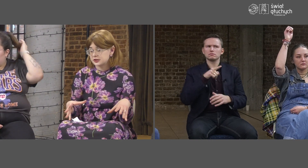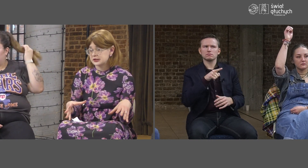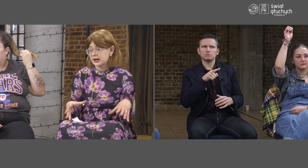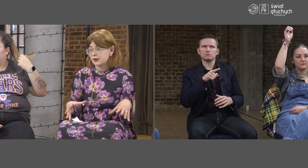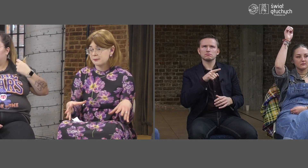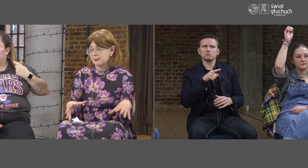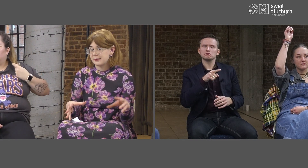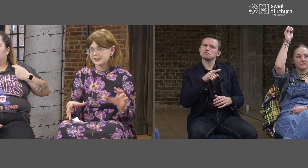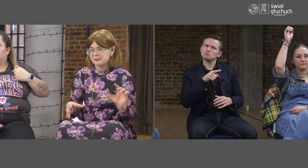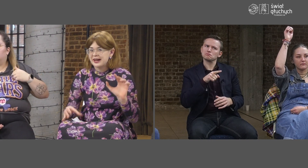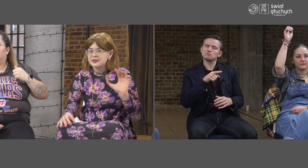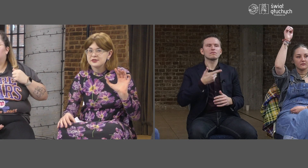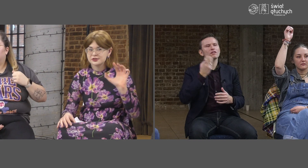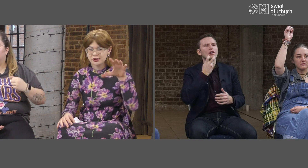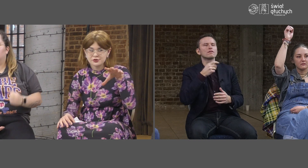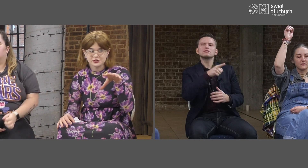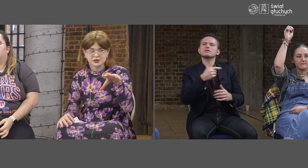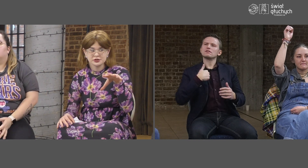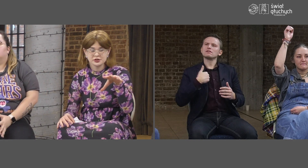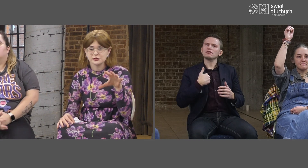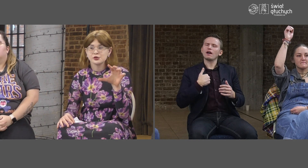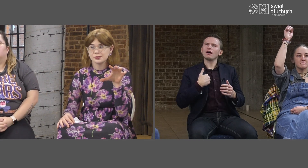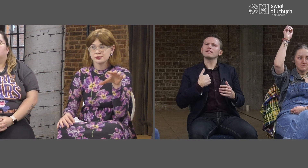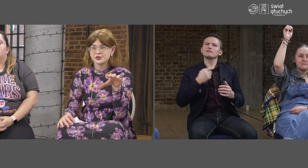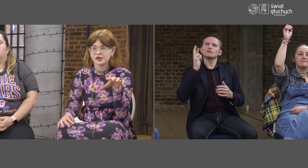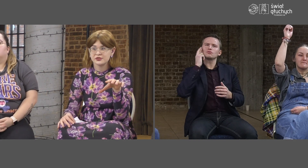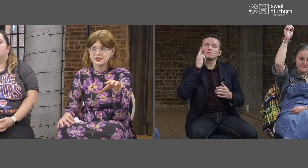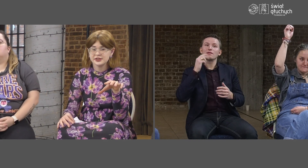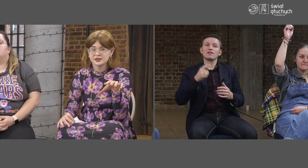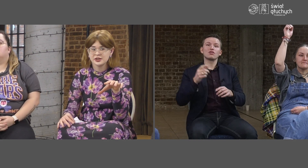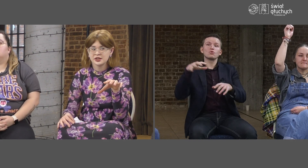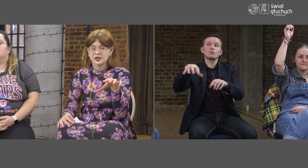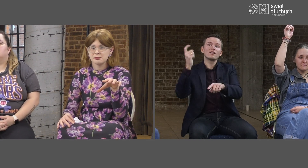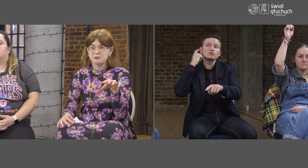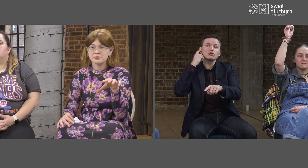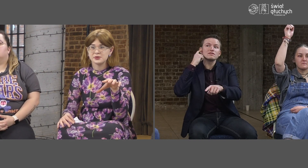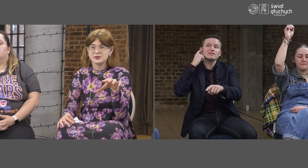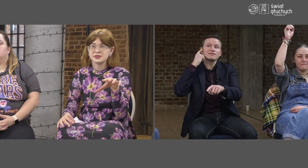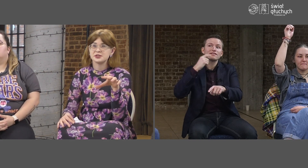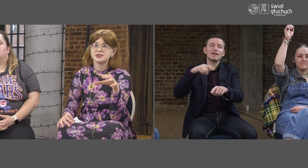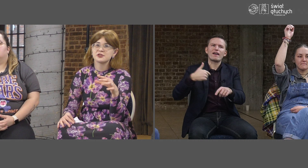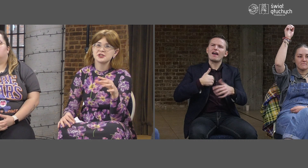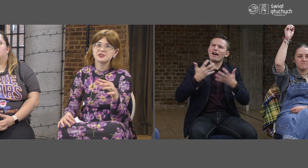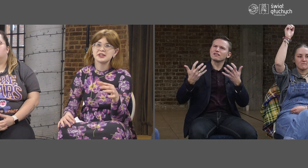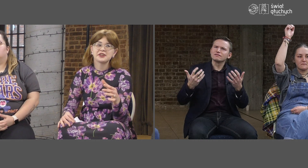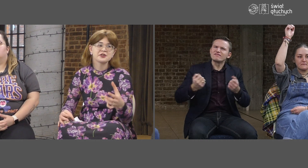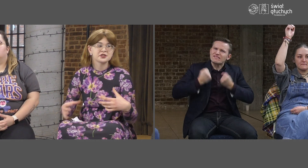I wanted to completely assimilate with the hearing group, not necessarily because